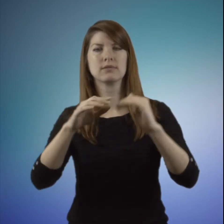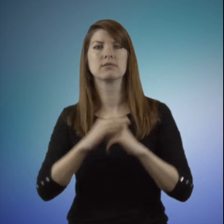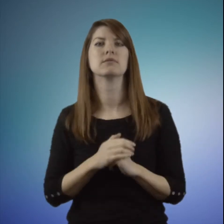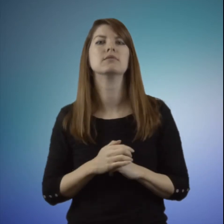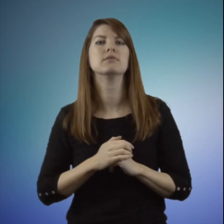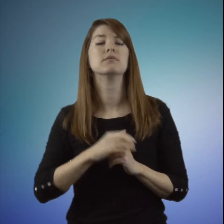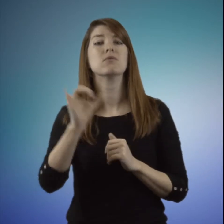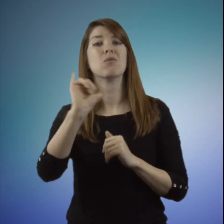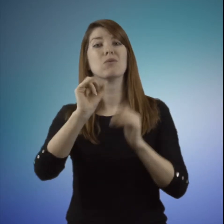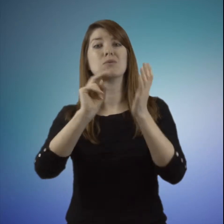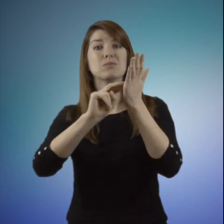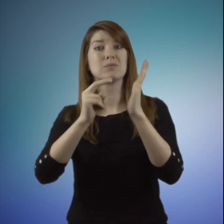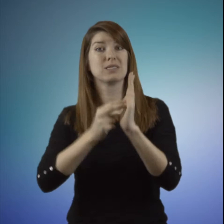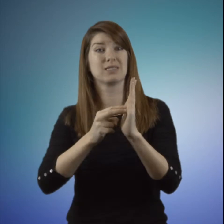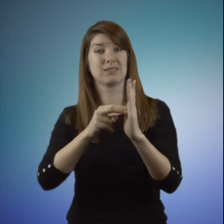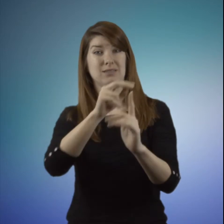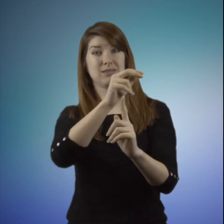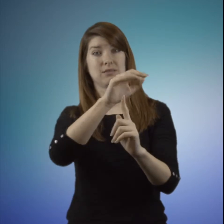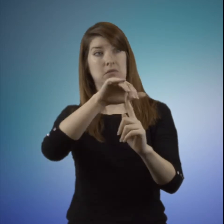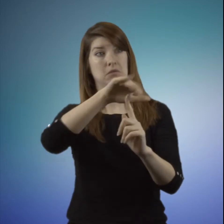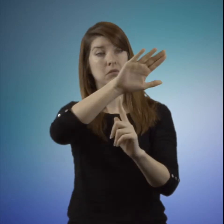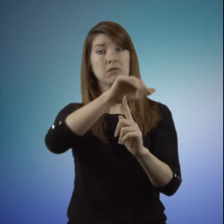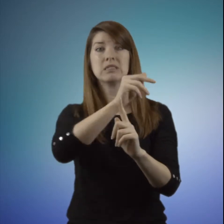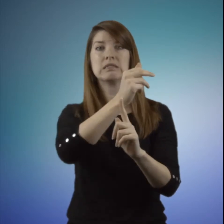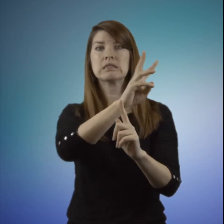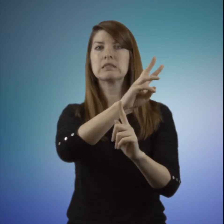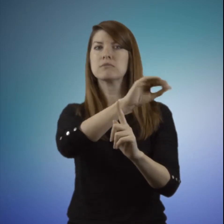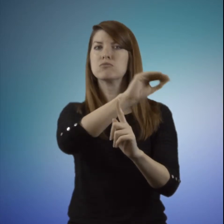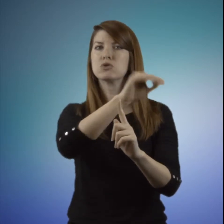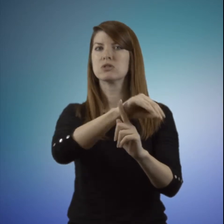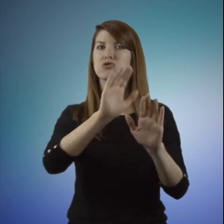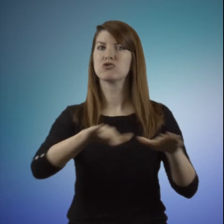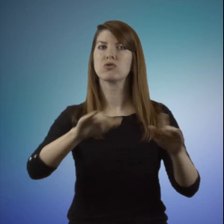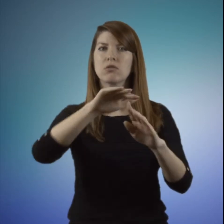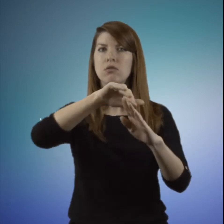That also means that about 16% of children are performing at a higher level.